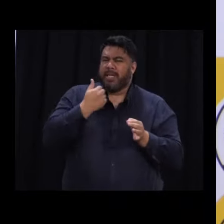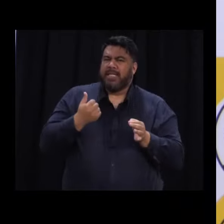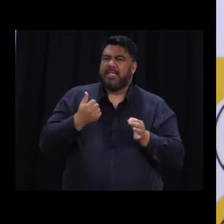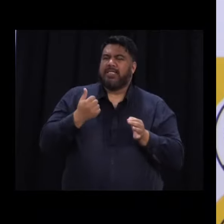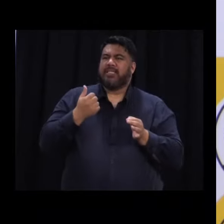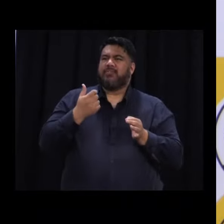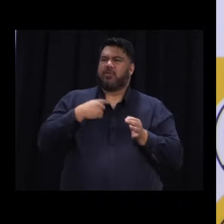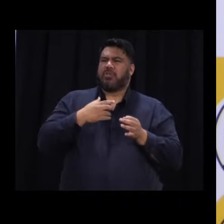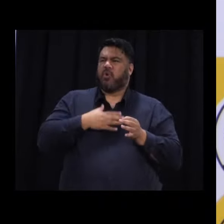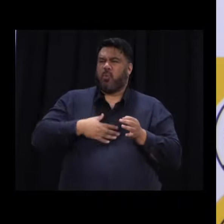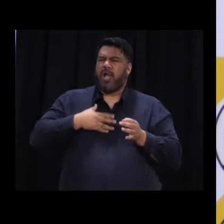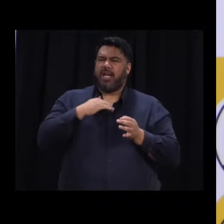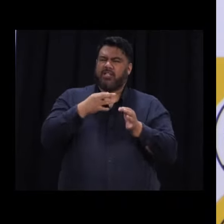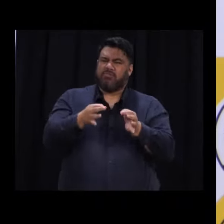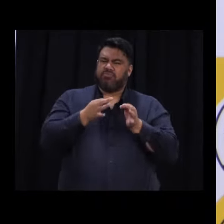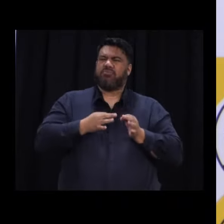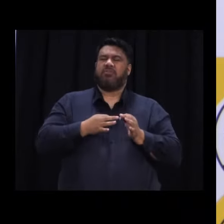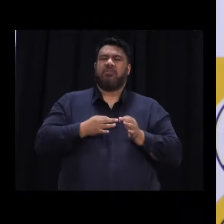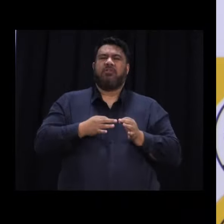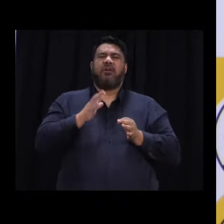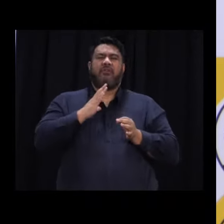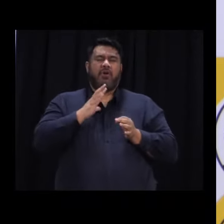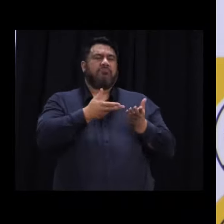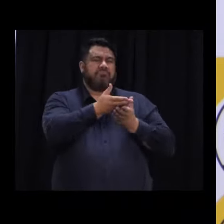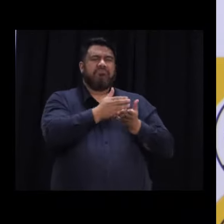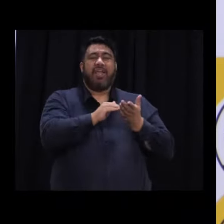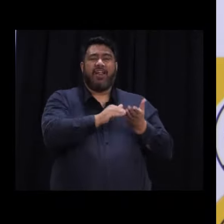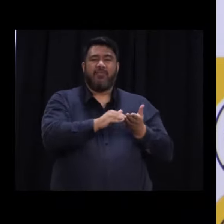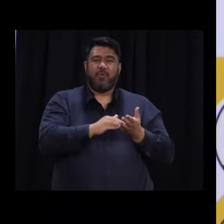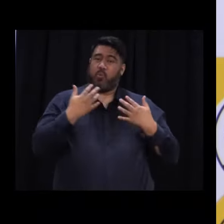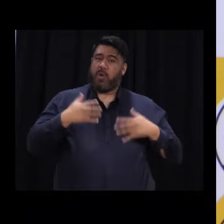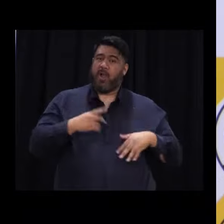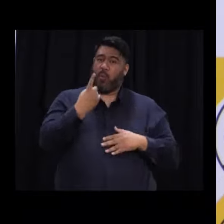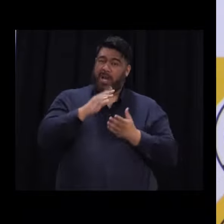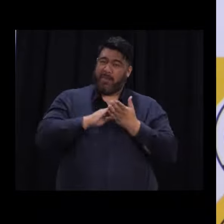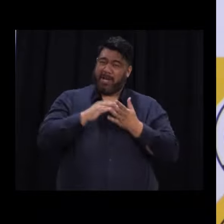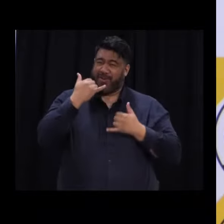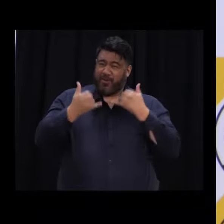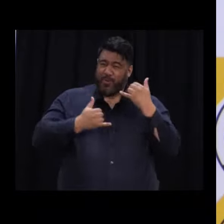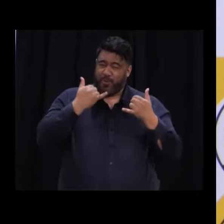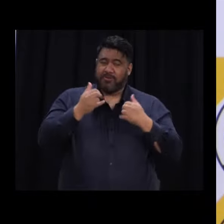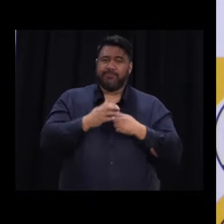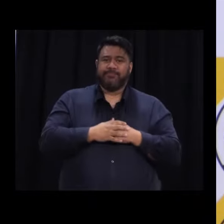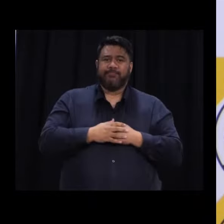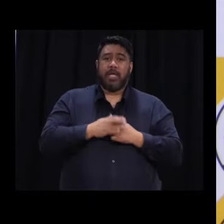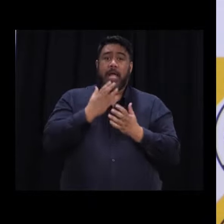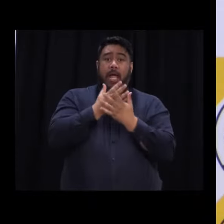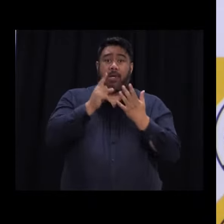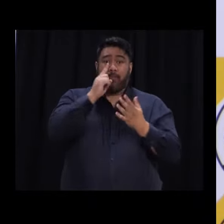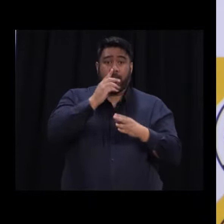Central North Island requiring assistance with rescheduling their appointment, doing exactly the right thing because